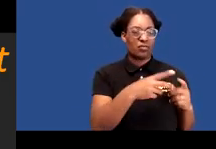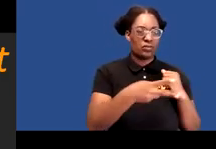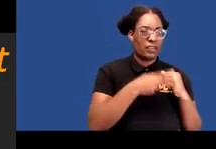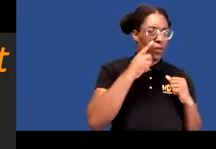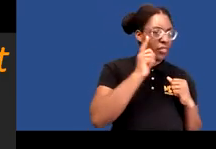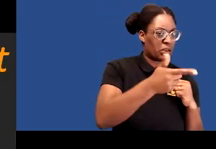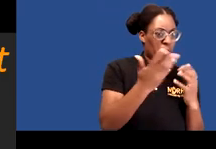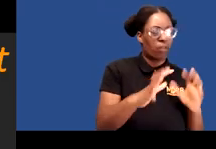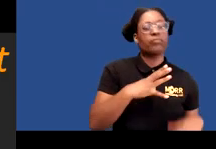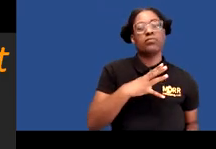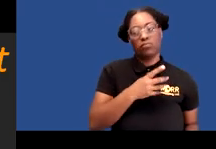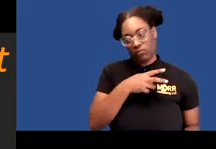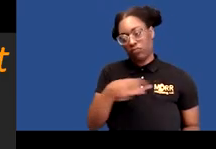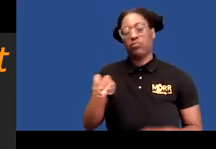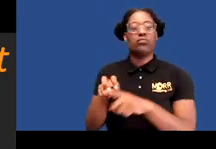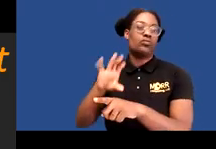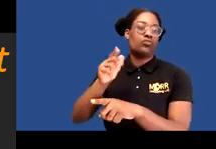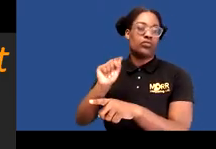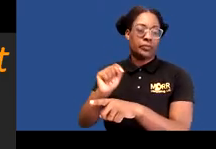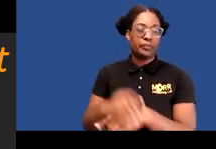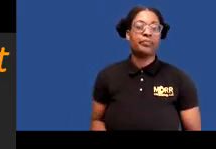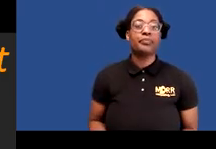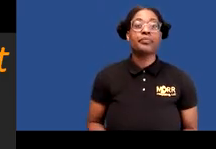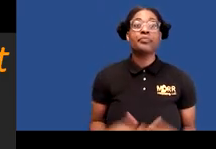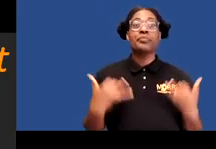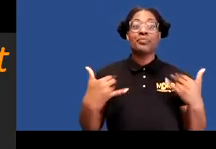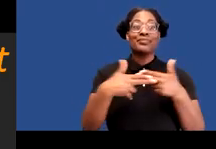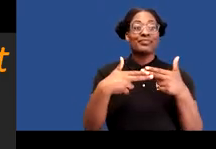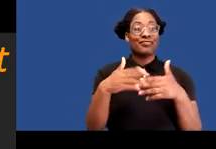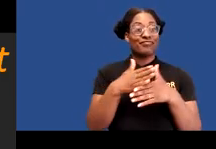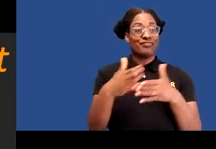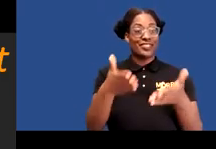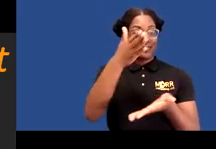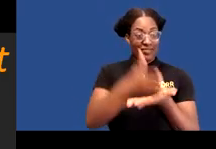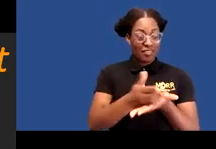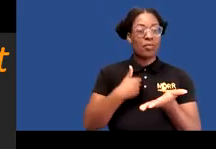So I'm going to stop share on this screen so that I can share with you the Padlets